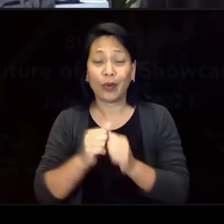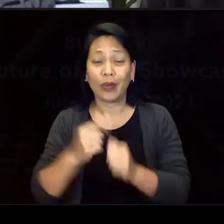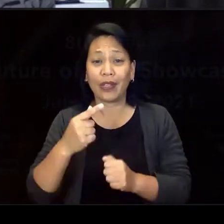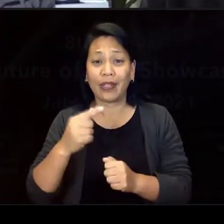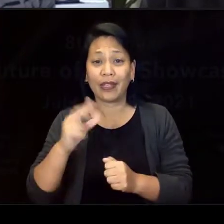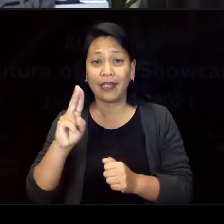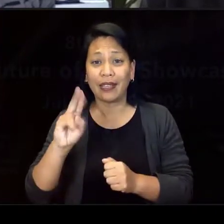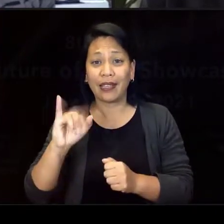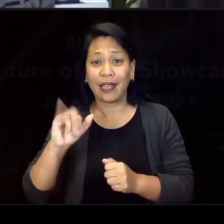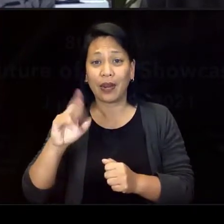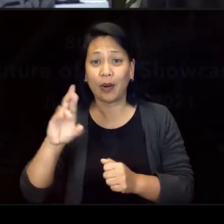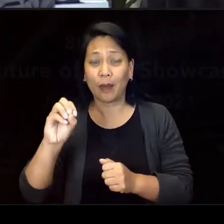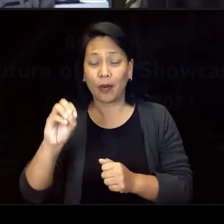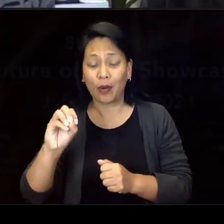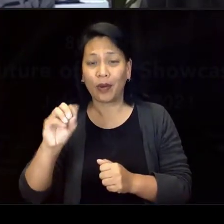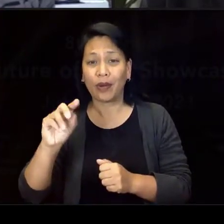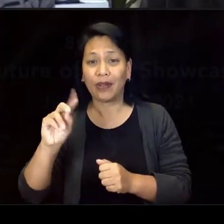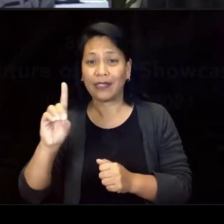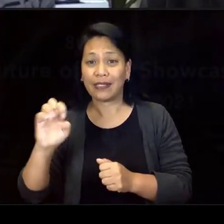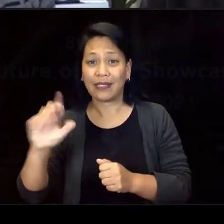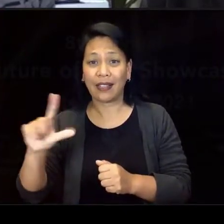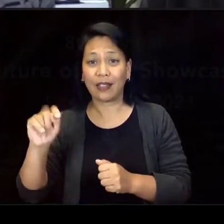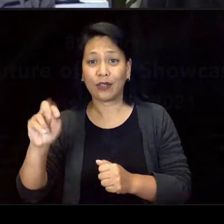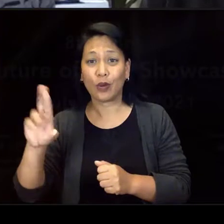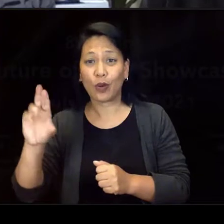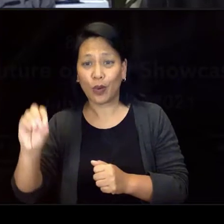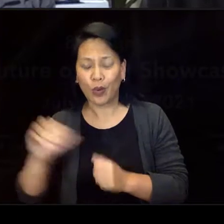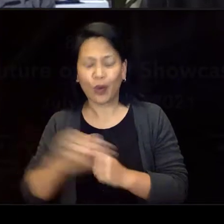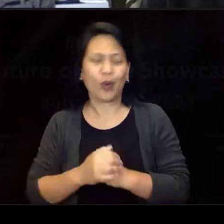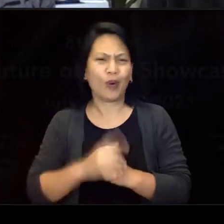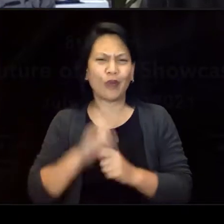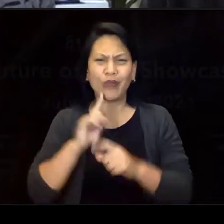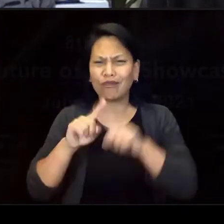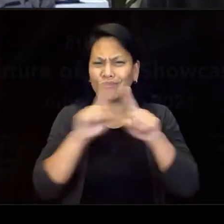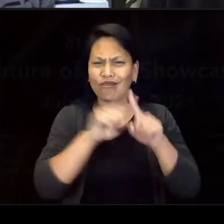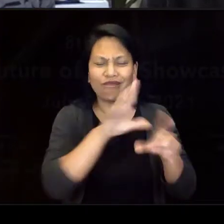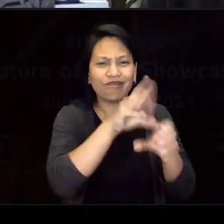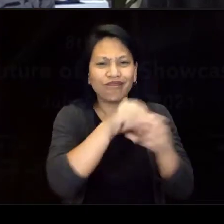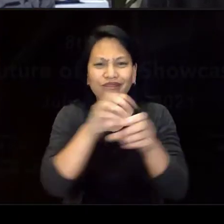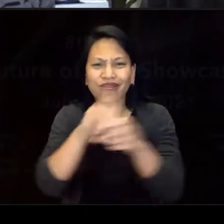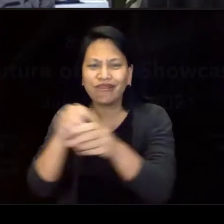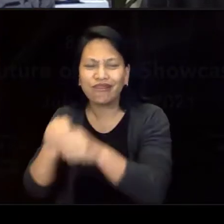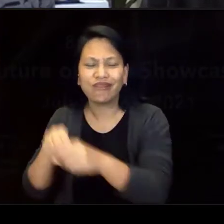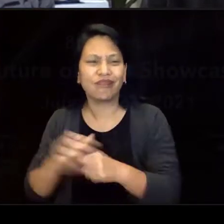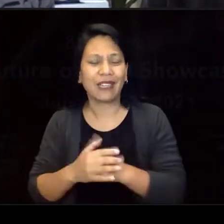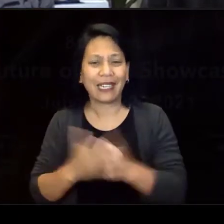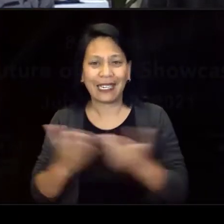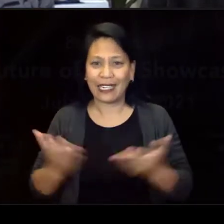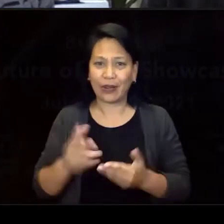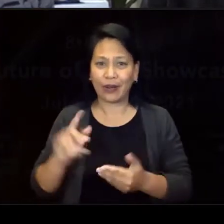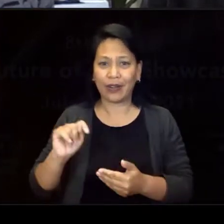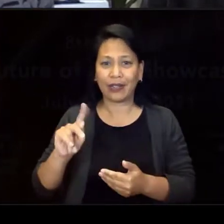I just did Nightmare Alley with him and working with all kinds of choreographers within Tkaronto and yeah, so.